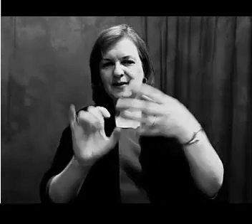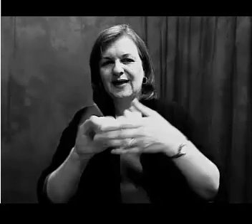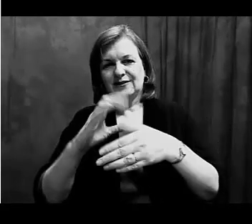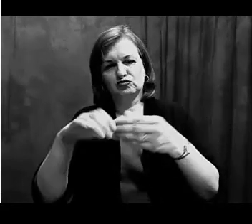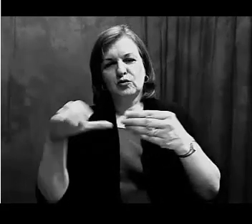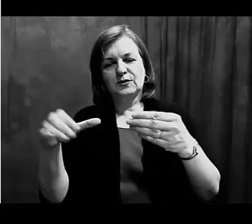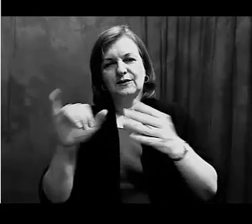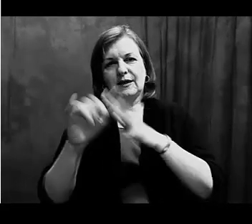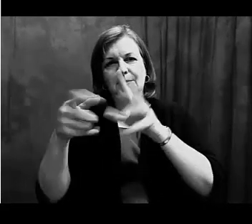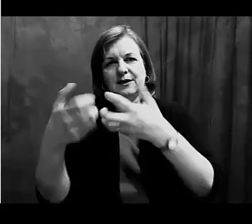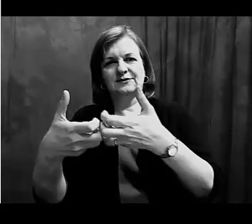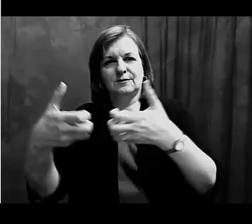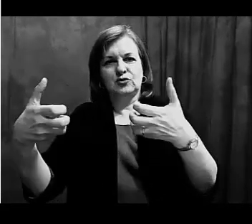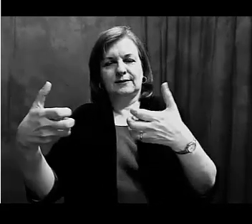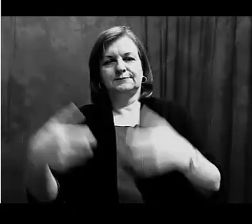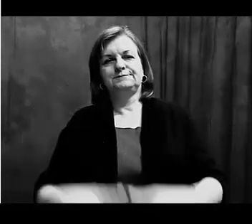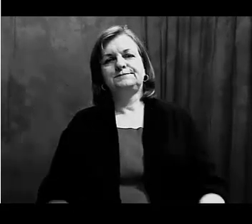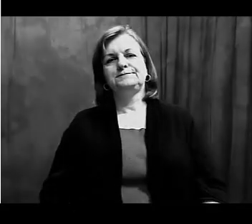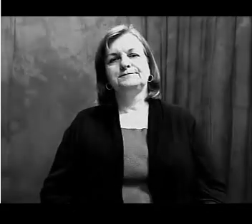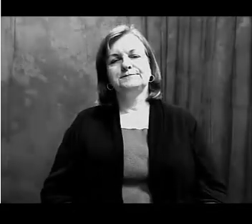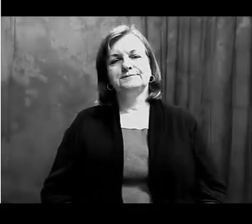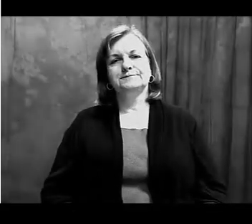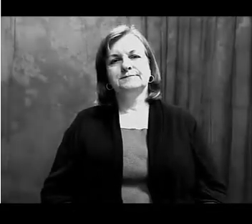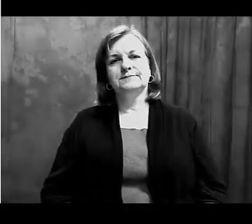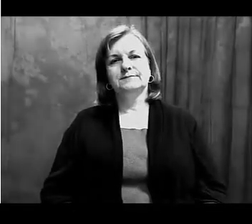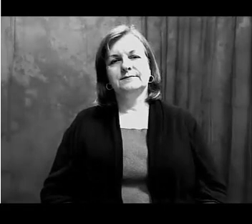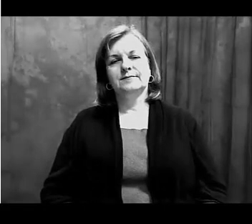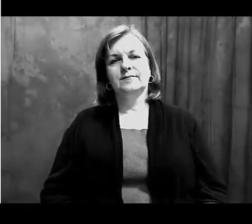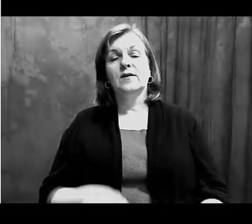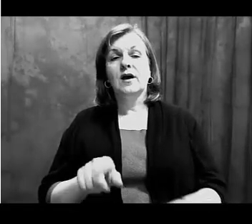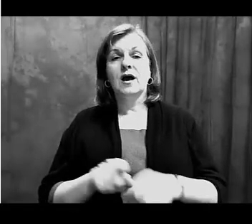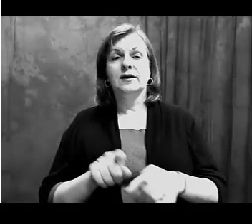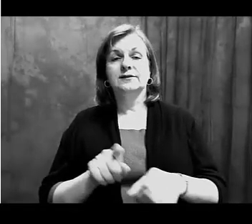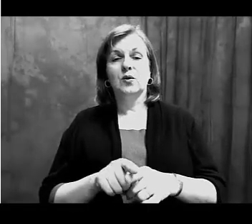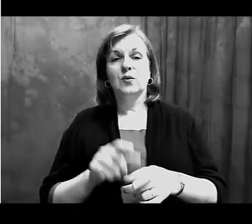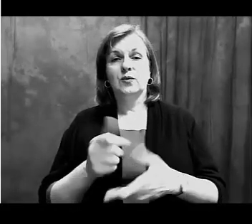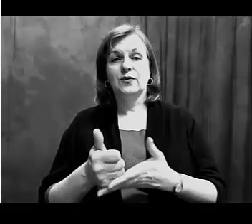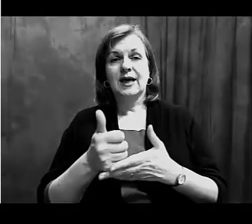and the purple in the middle here is actually DNA chromosomes that are being divided